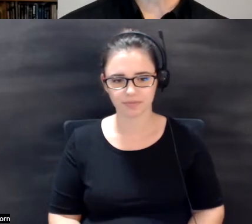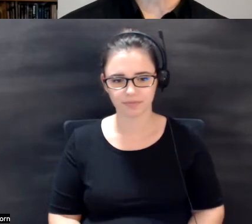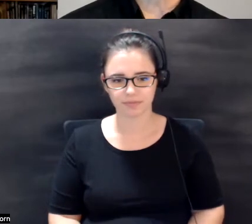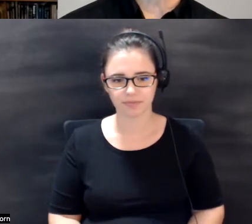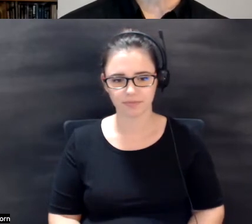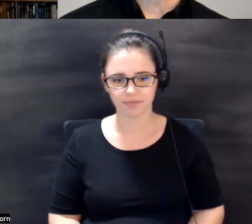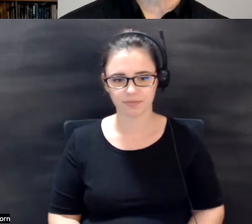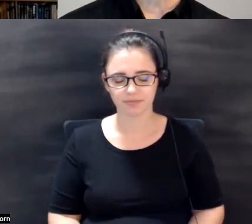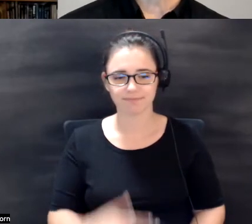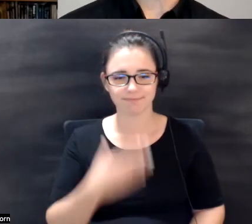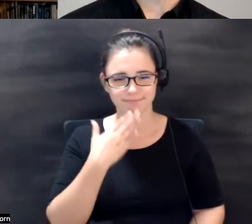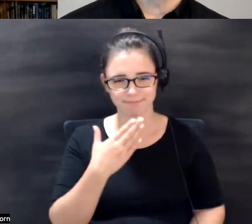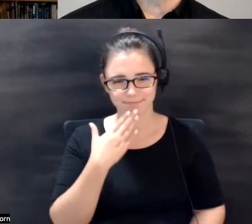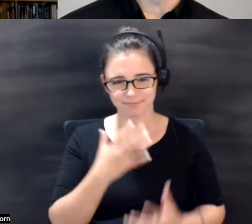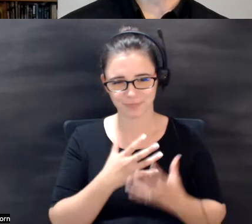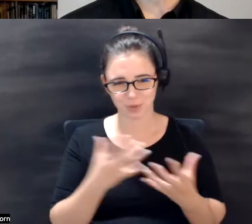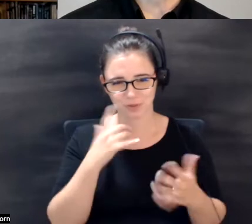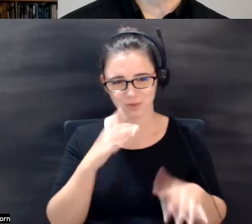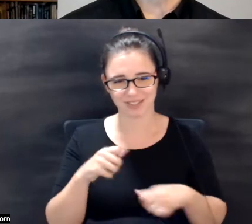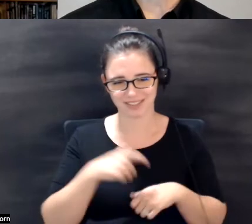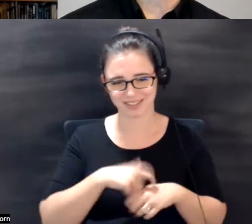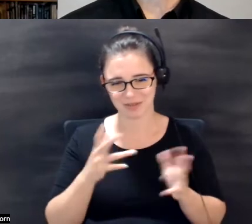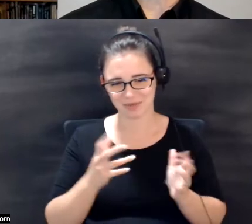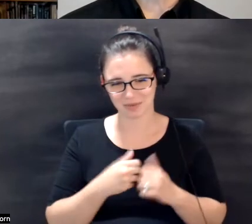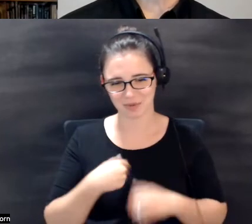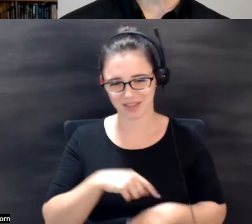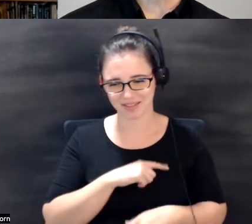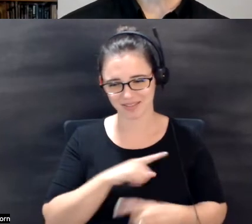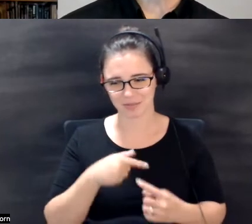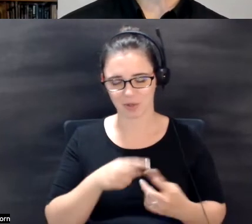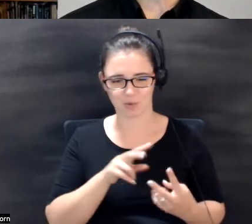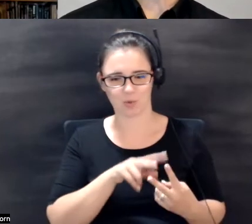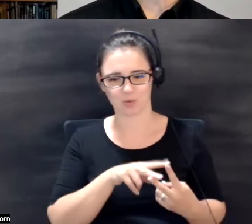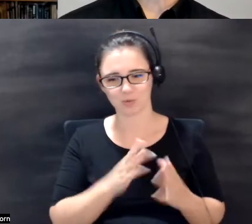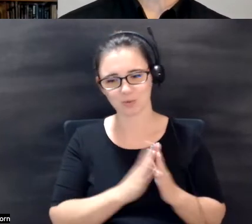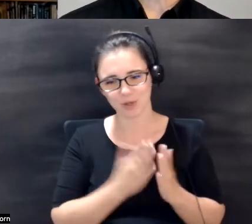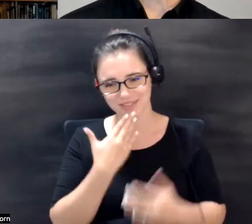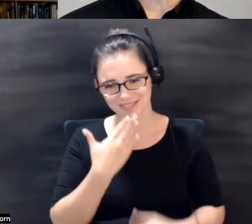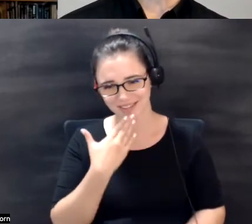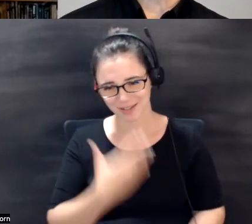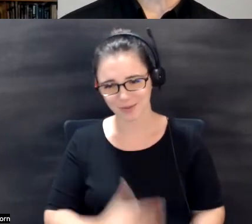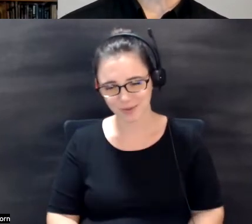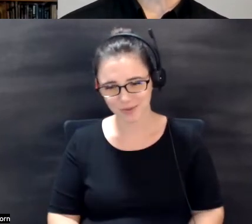Thank you so much for taking the time to talk with us about these two books, about your experiences.